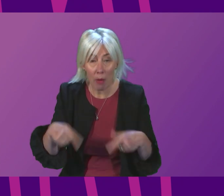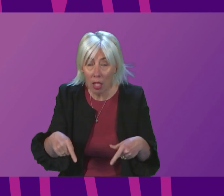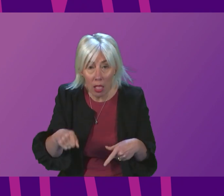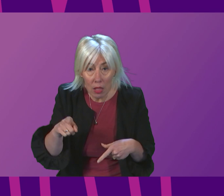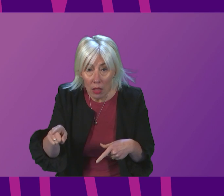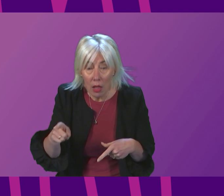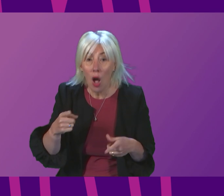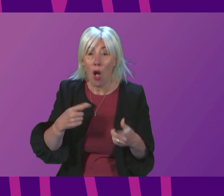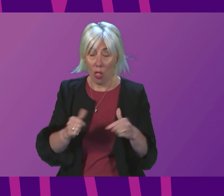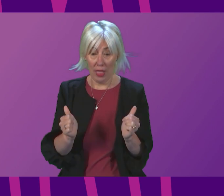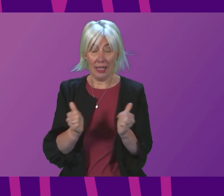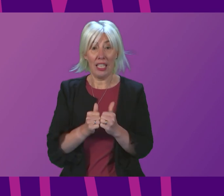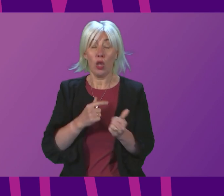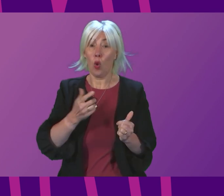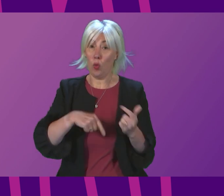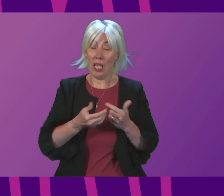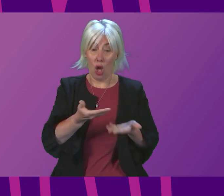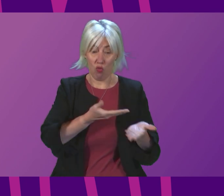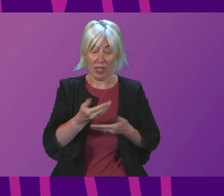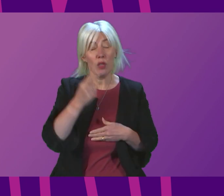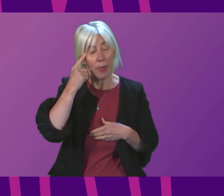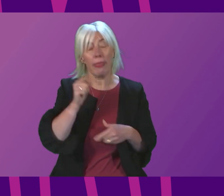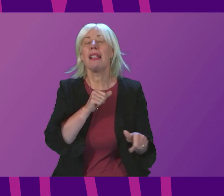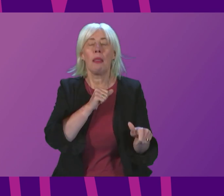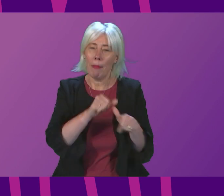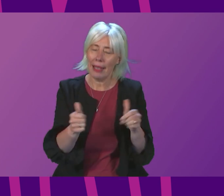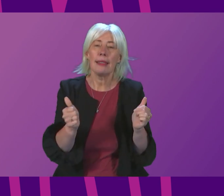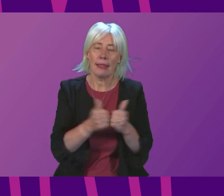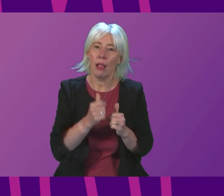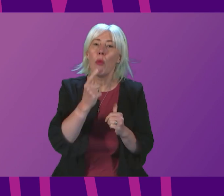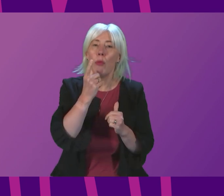that was negotiated was the best one that could have been achieved in the circumstances.